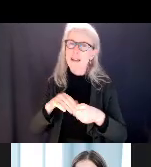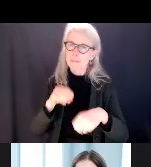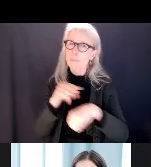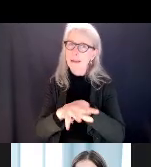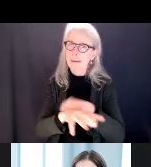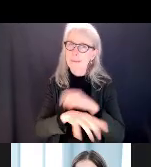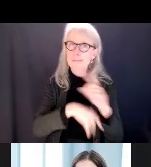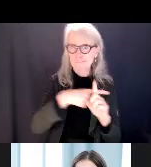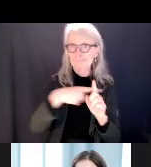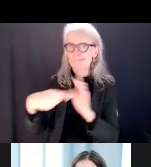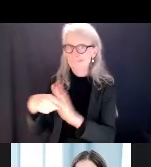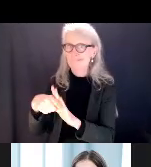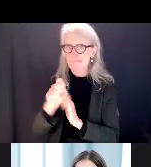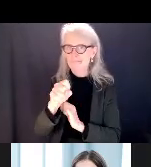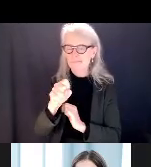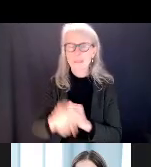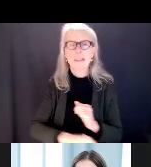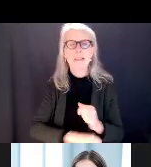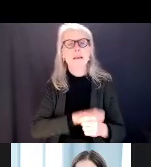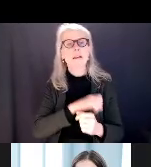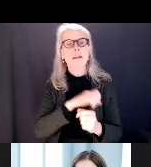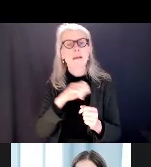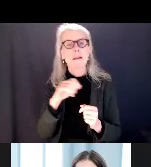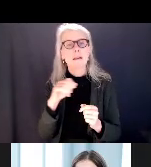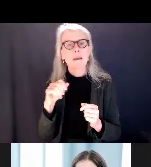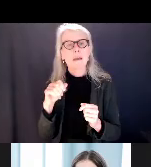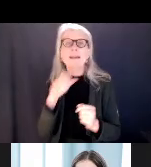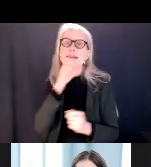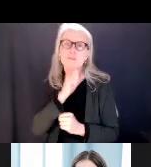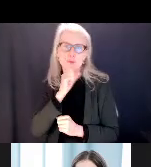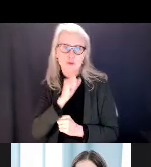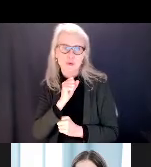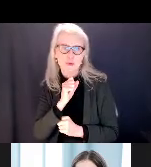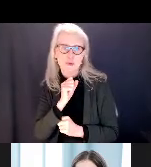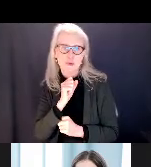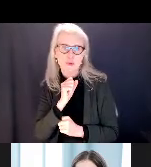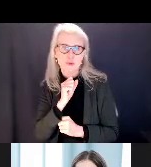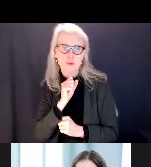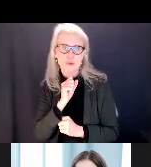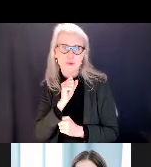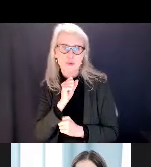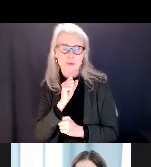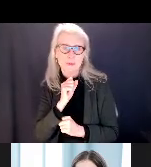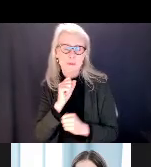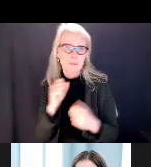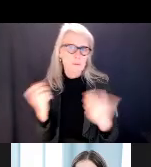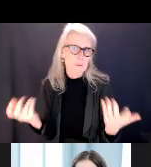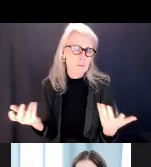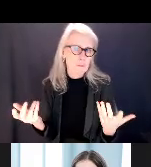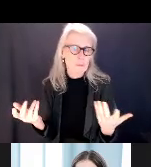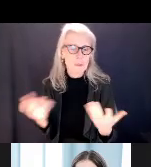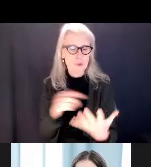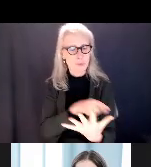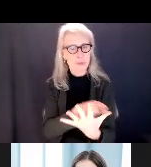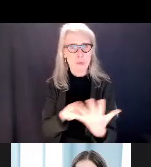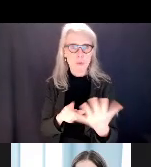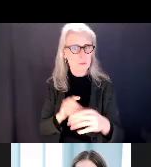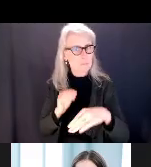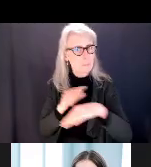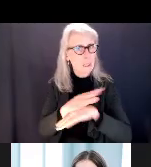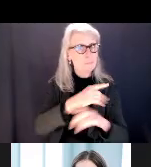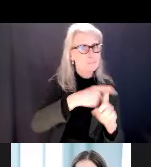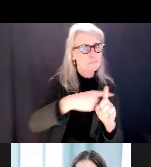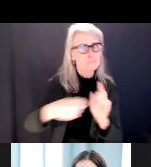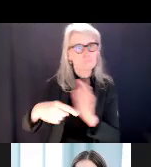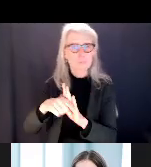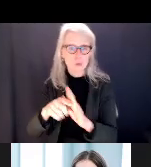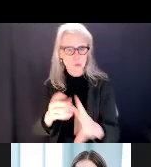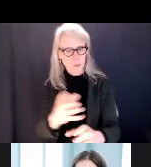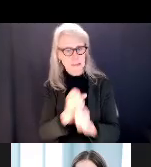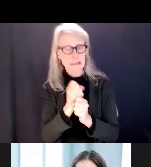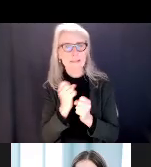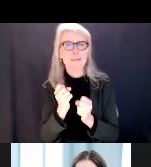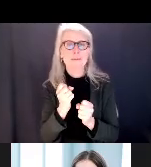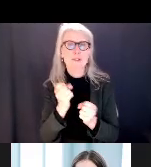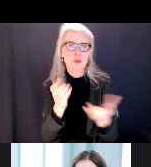and, um, and age for for these kids, whether that makes a difference in terms of access to care.